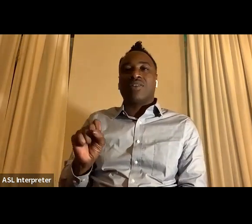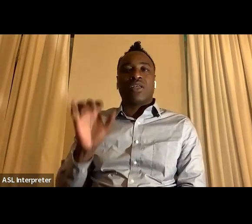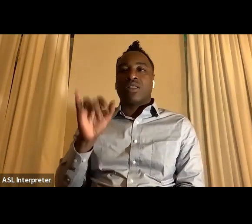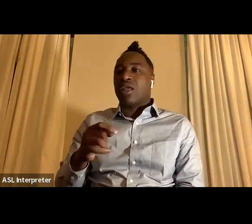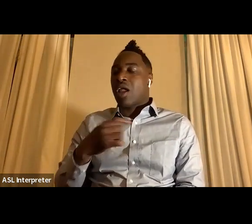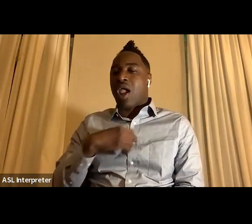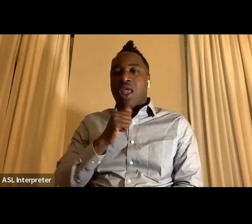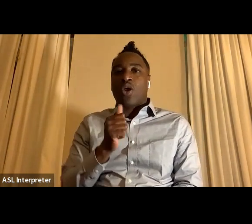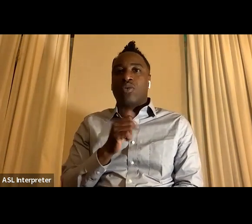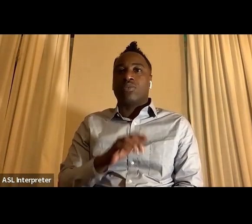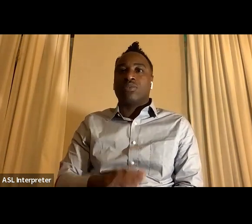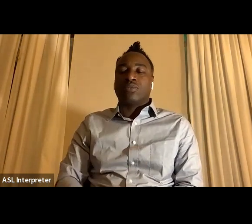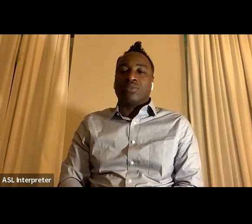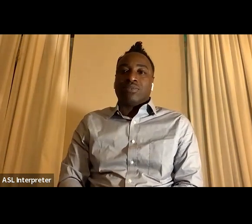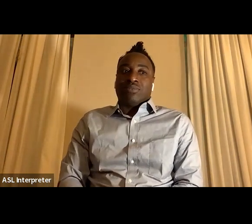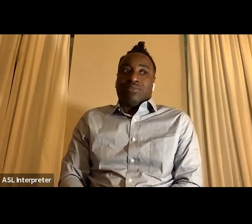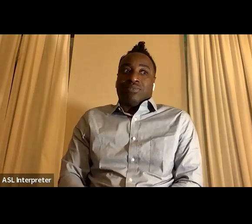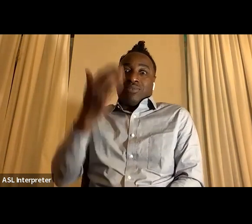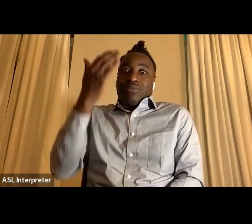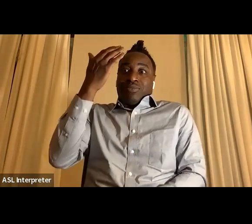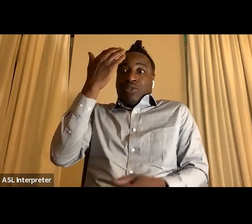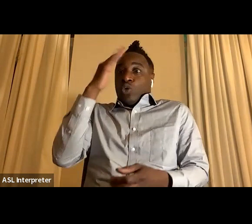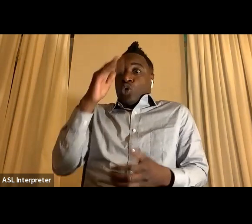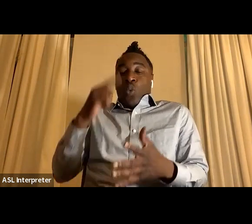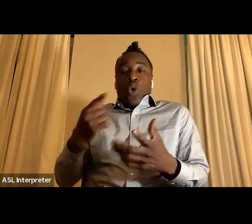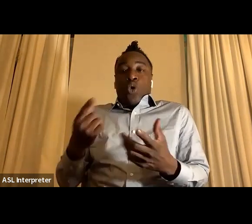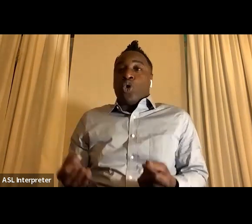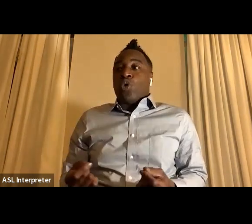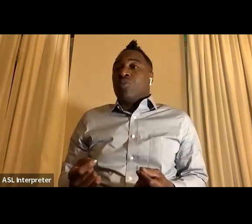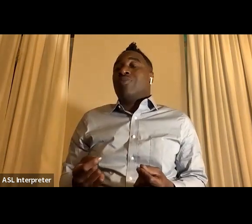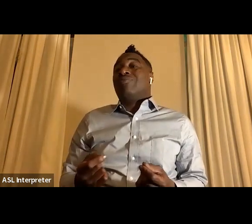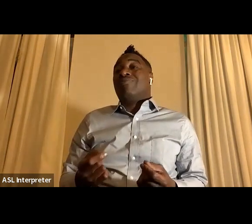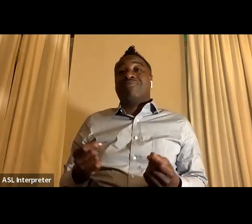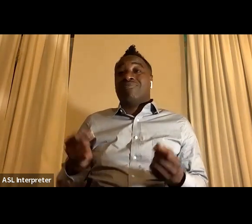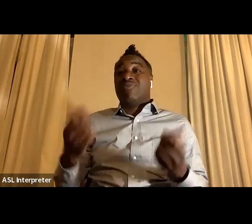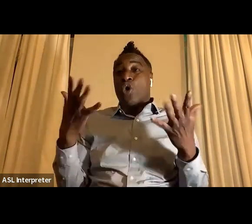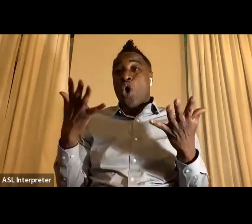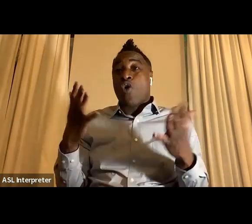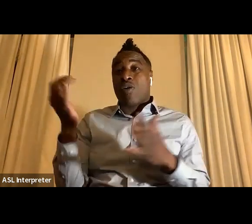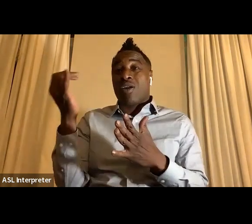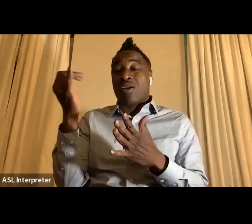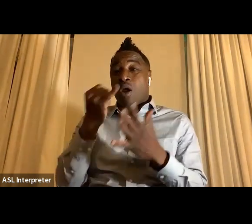I'm not really sure what to do it in, but I have stuff on them and I still get new ideas